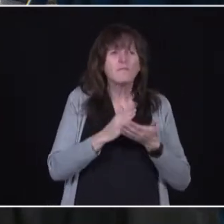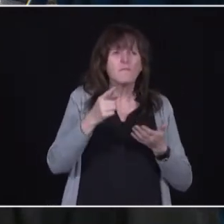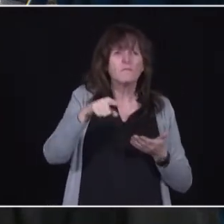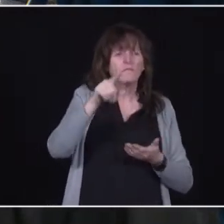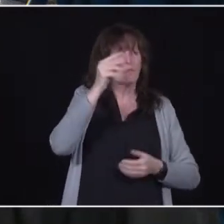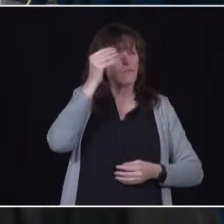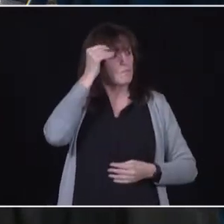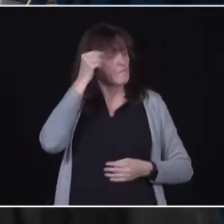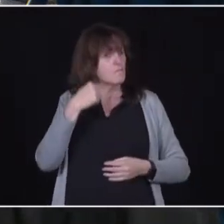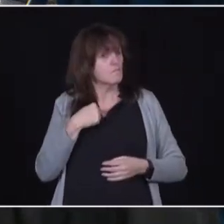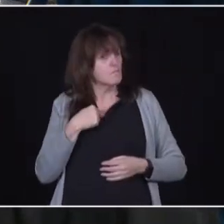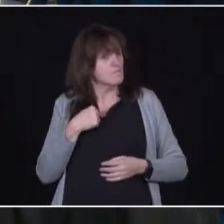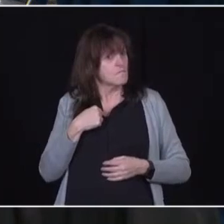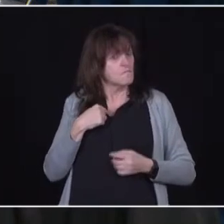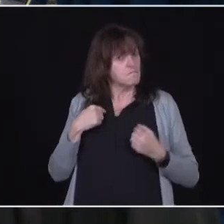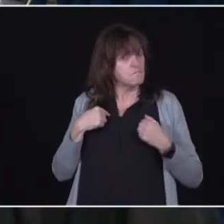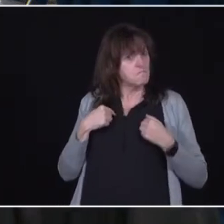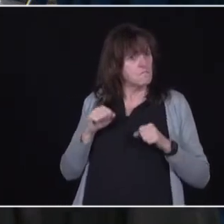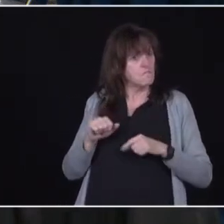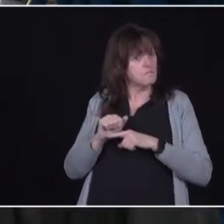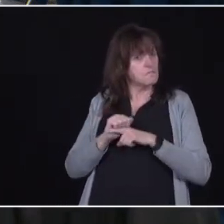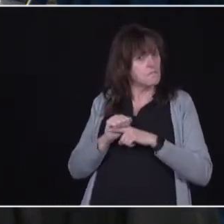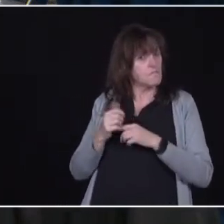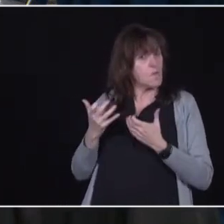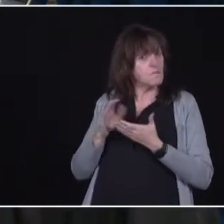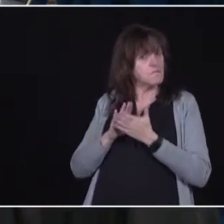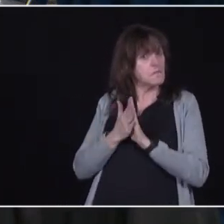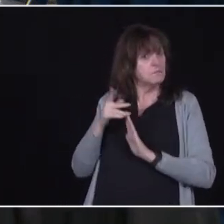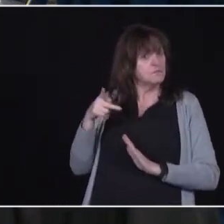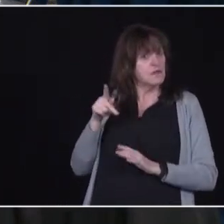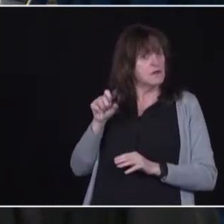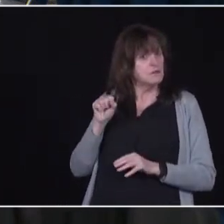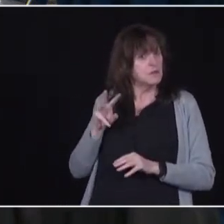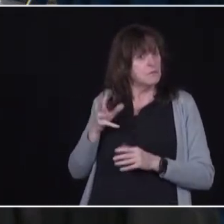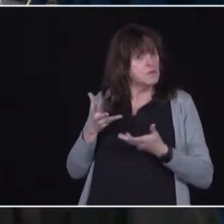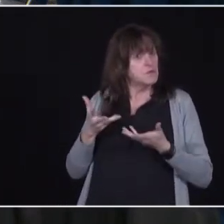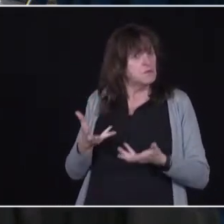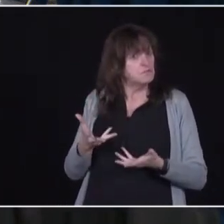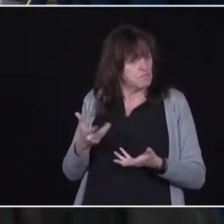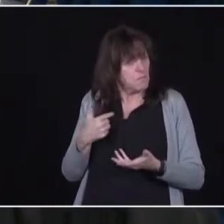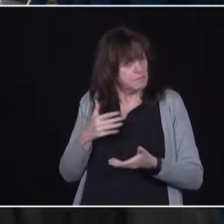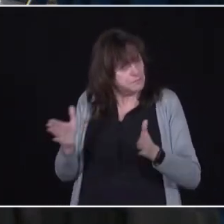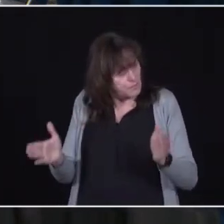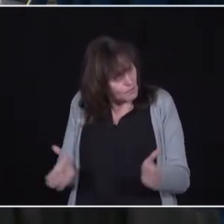To those of you who may be considering training as a personal support worker, I encourage you